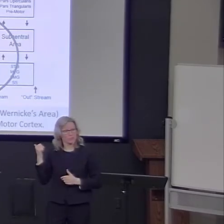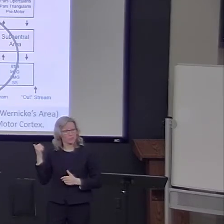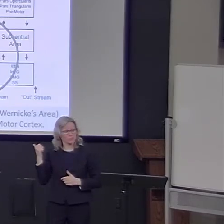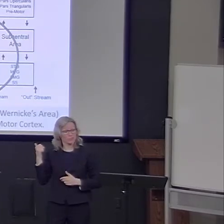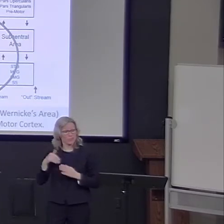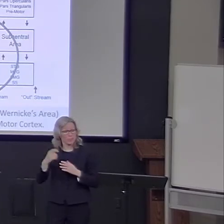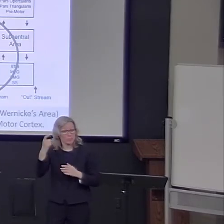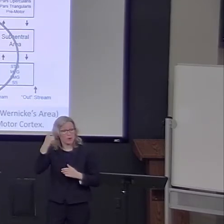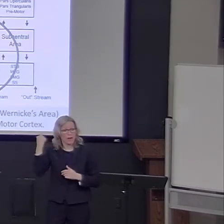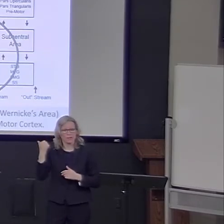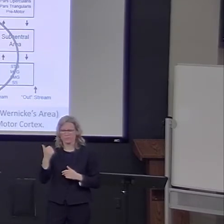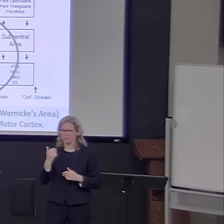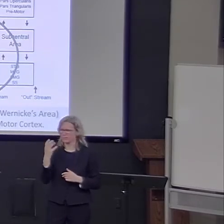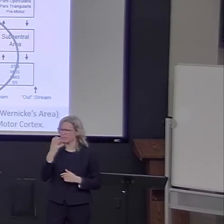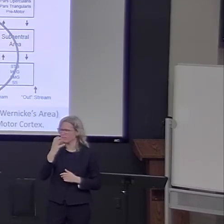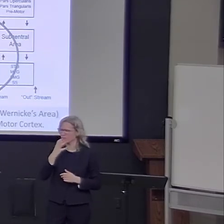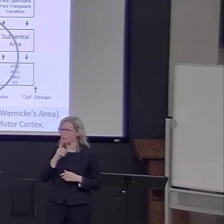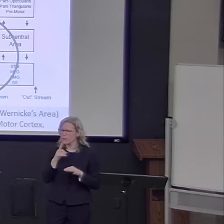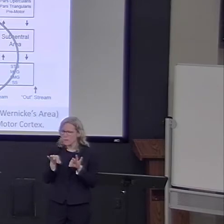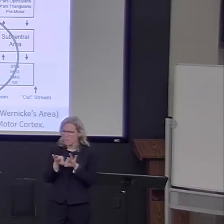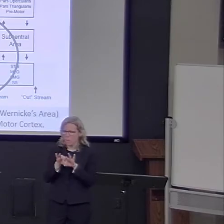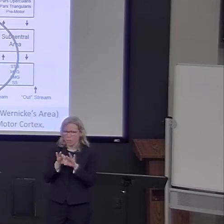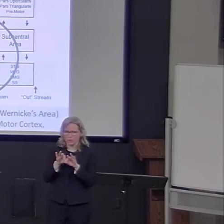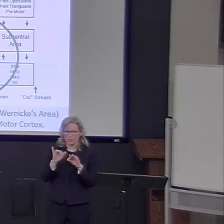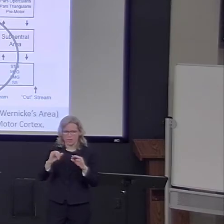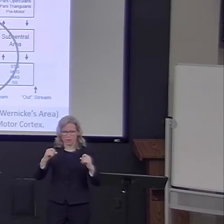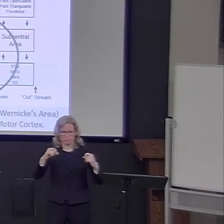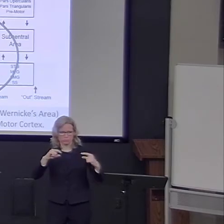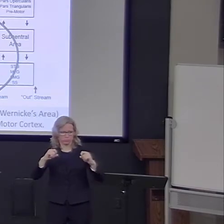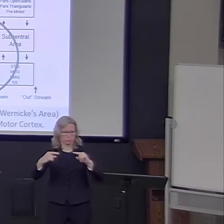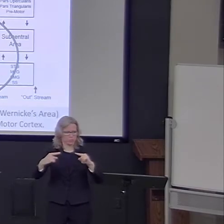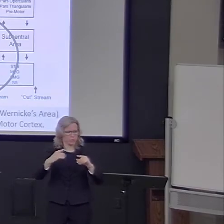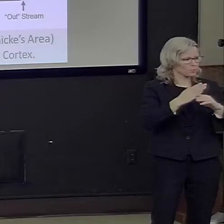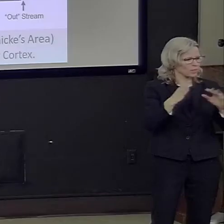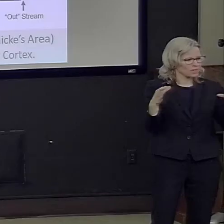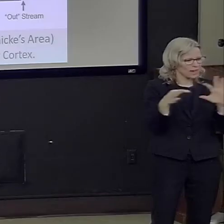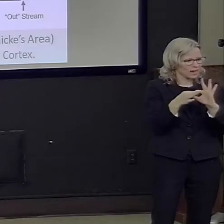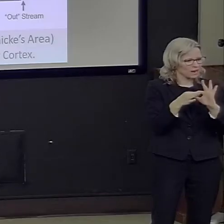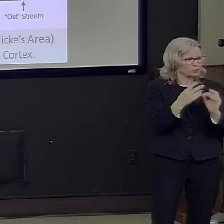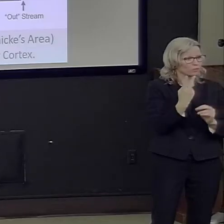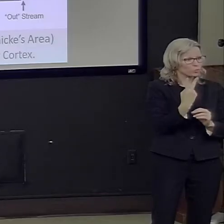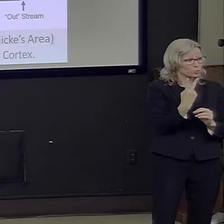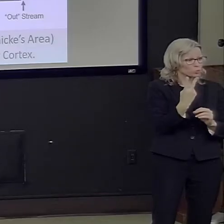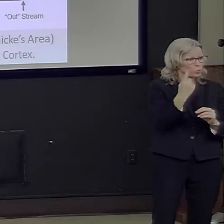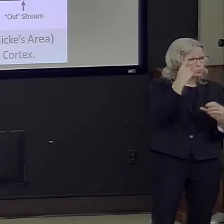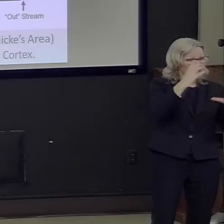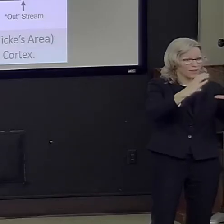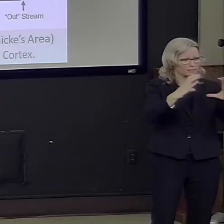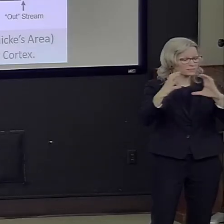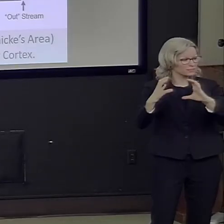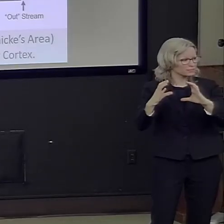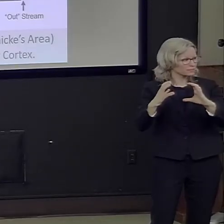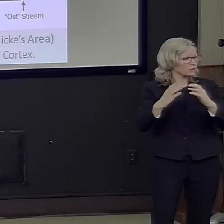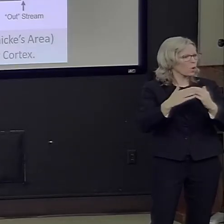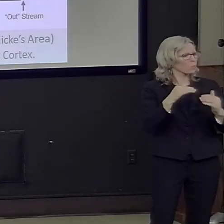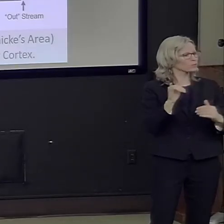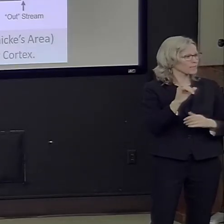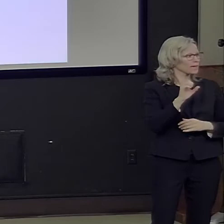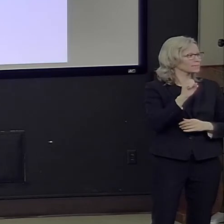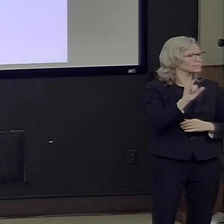That something very important going on between the connection of these two brains, it's very much like a synapse.